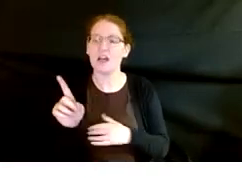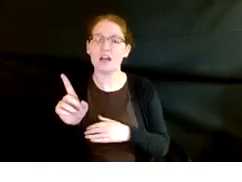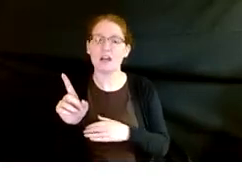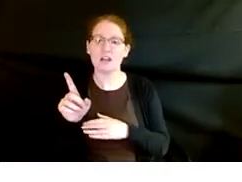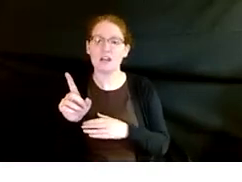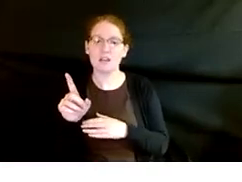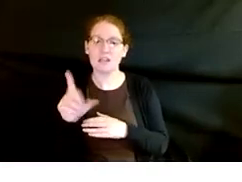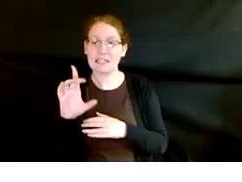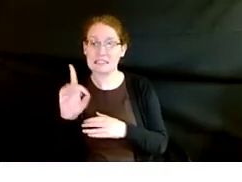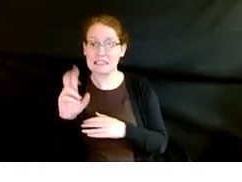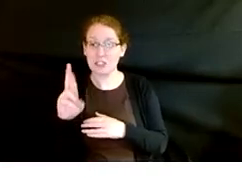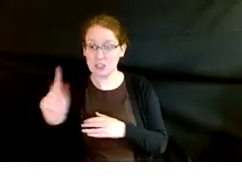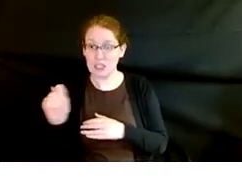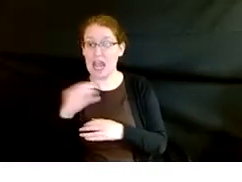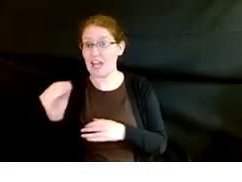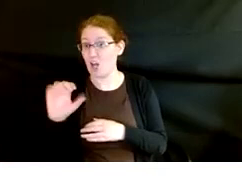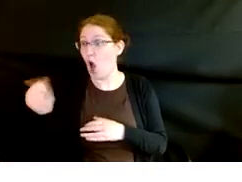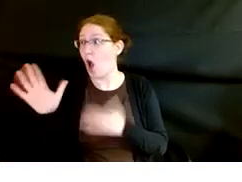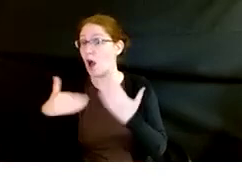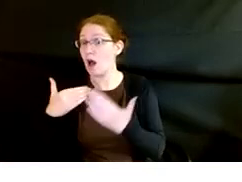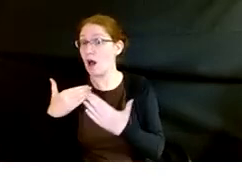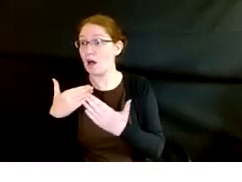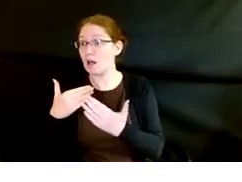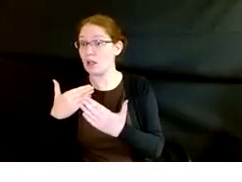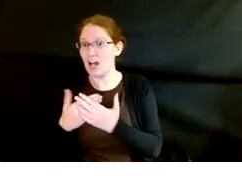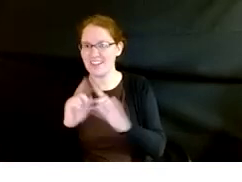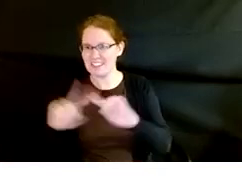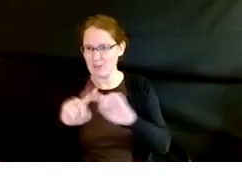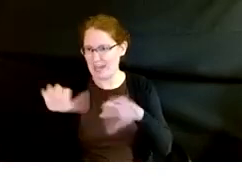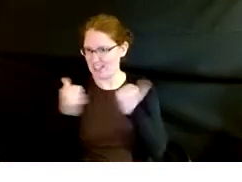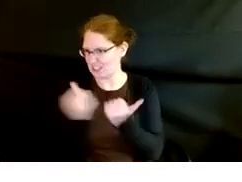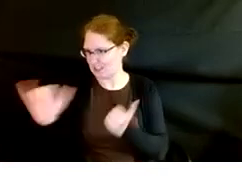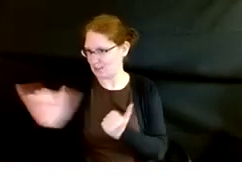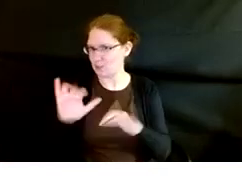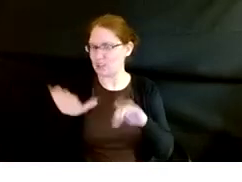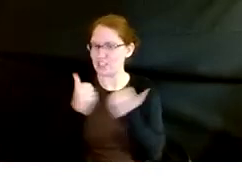Tennessee and all the protection and advocacy's like us around the country have received grants to